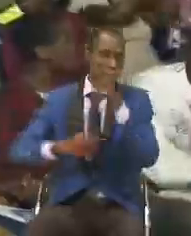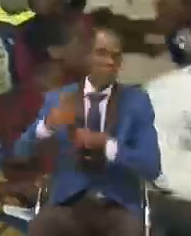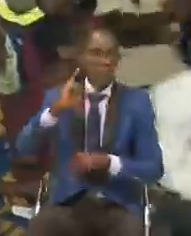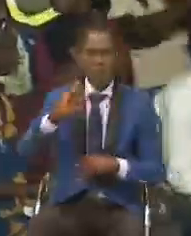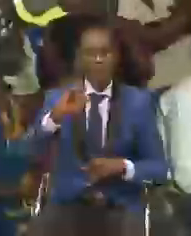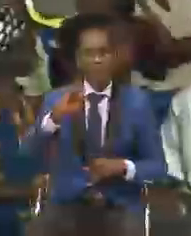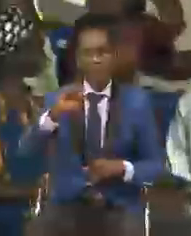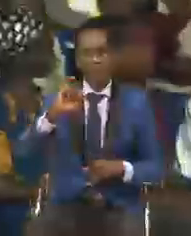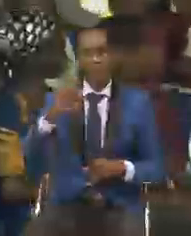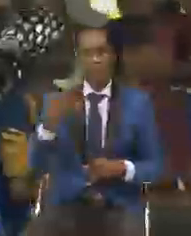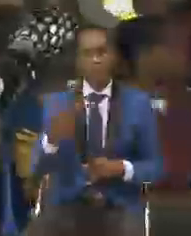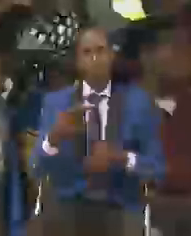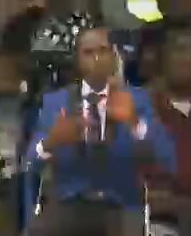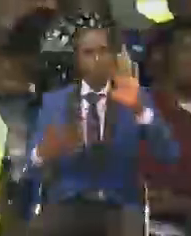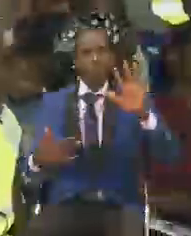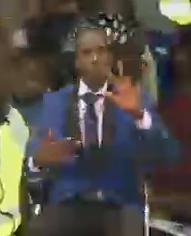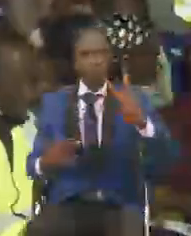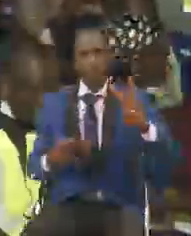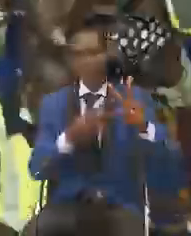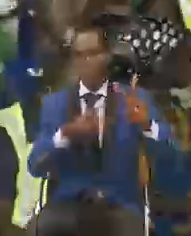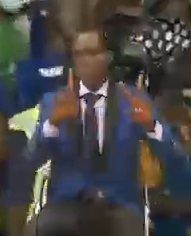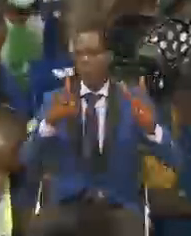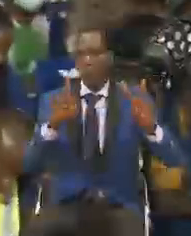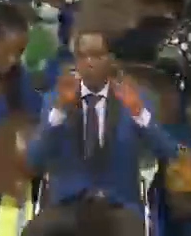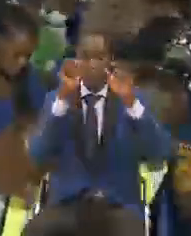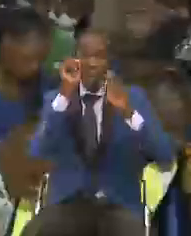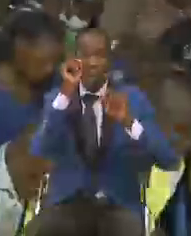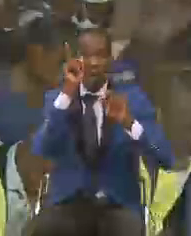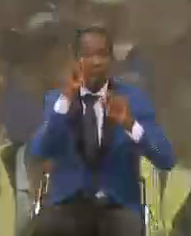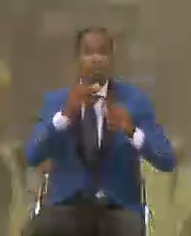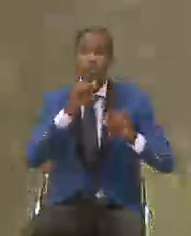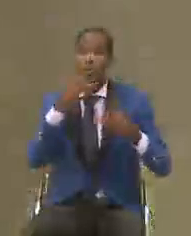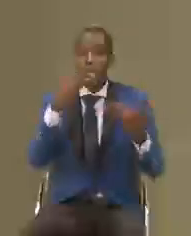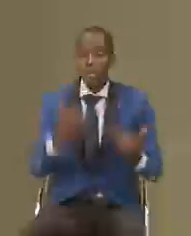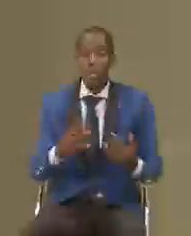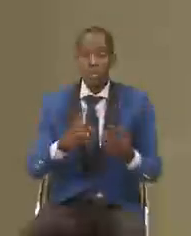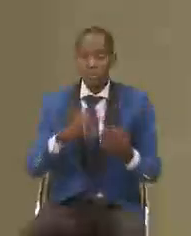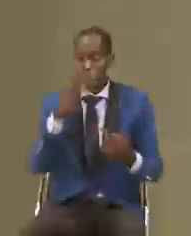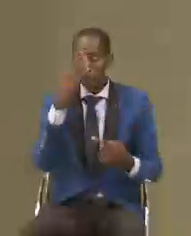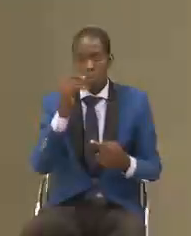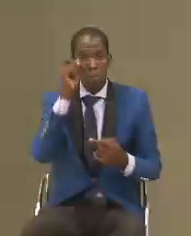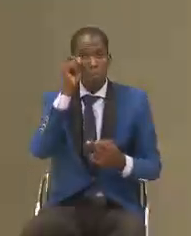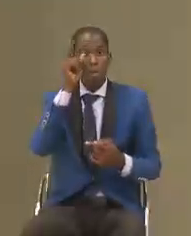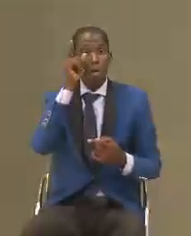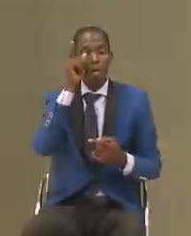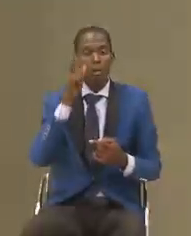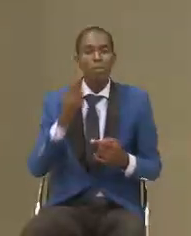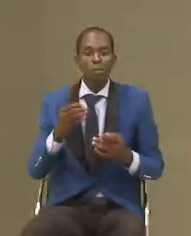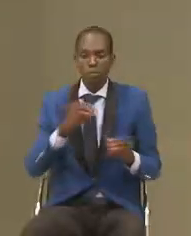look at isaiah chapter 52 verse 1 awake it's not the time to sleep a week